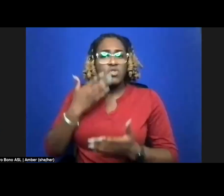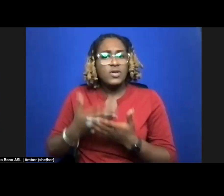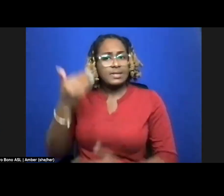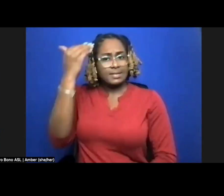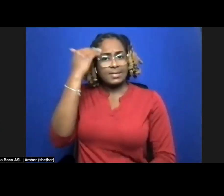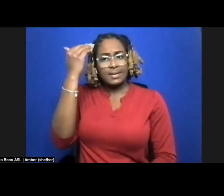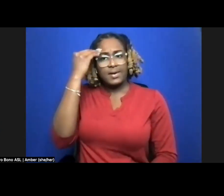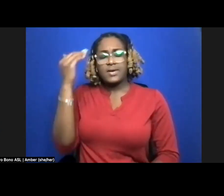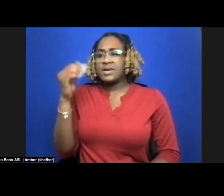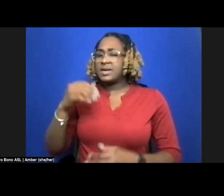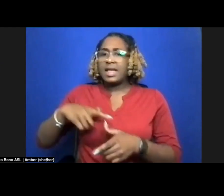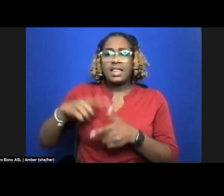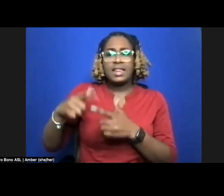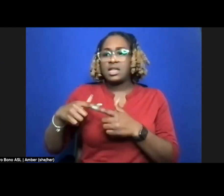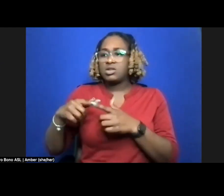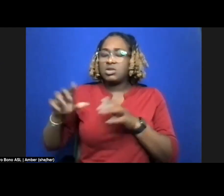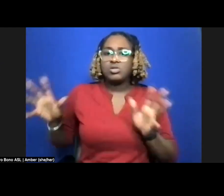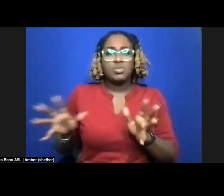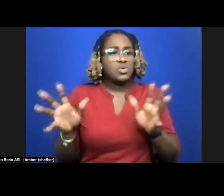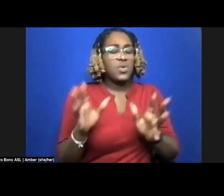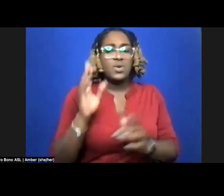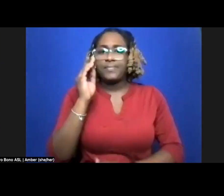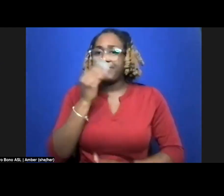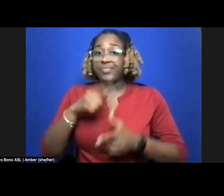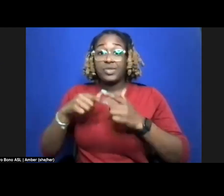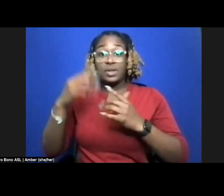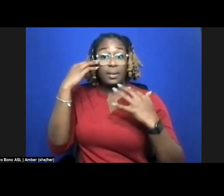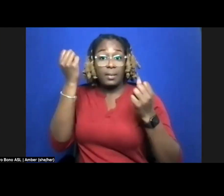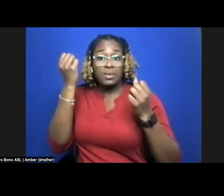around, pushing debilitating daisies. memory stinging nettle, unsilenced. watch